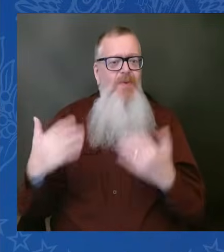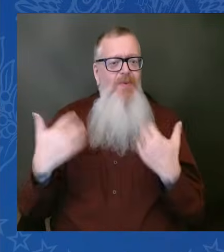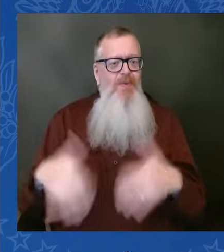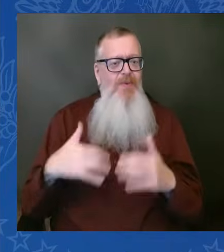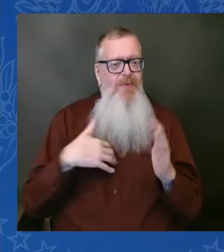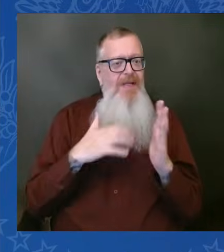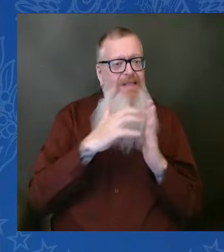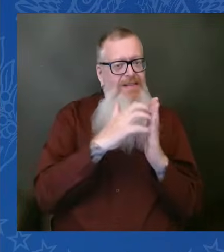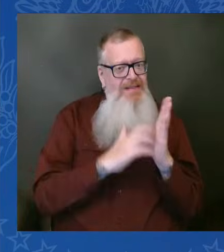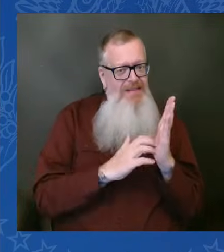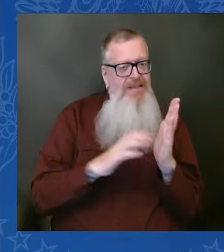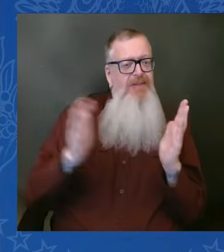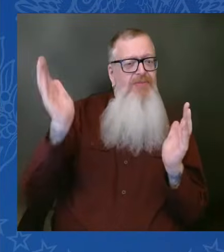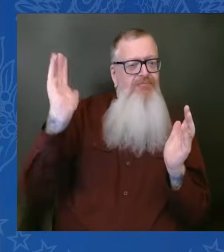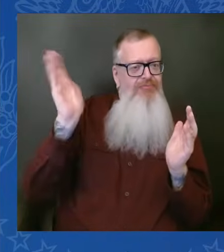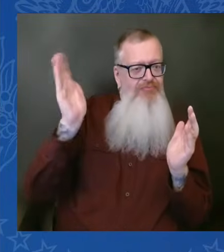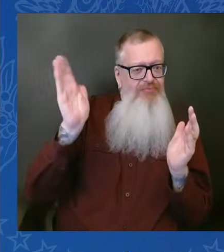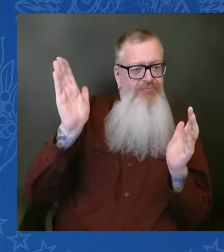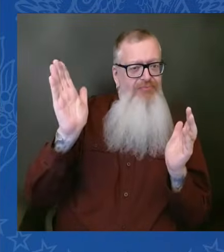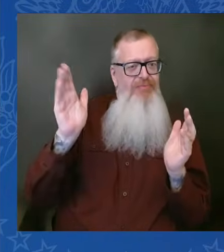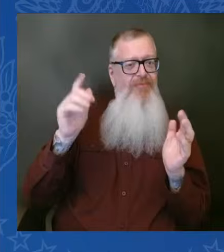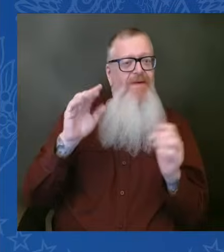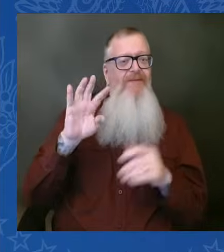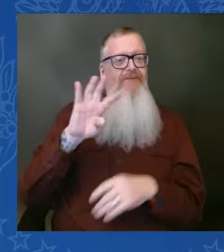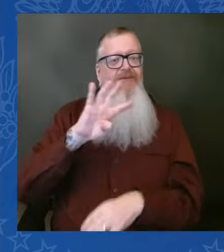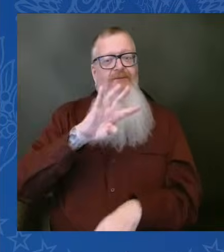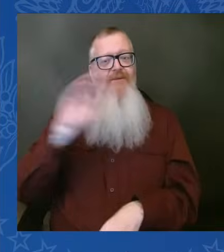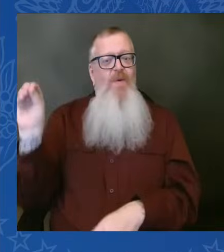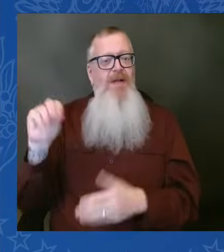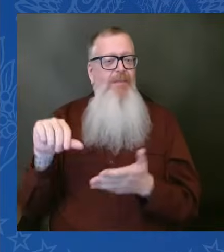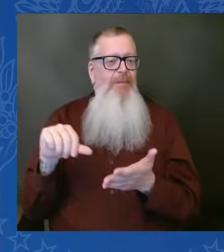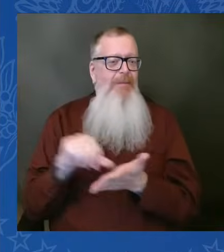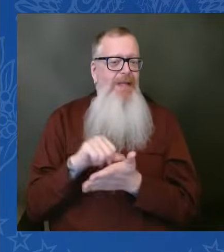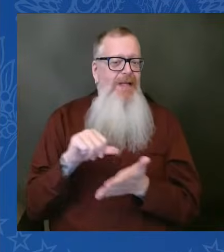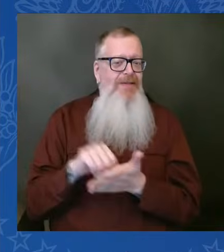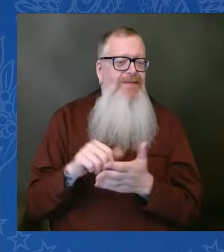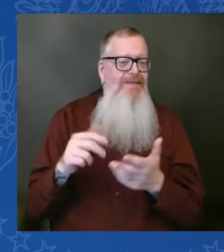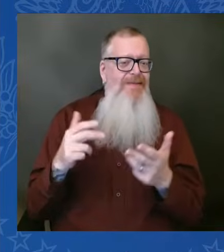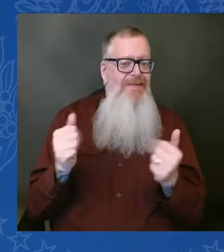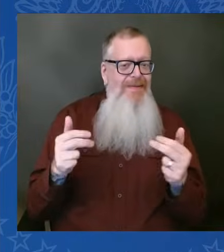You know, we -- I wanted to talk about how we’re -- the economy, and it is a --